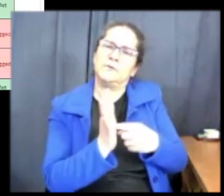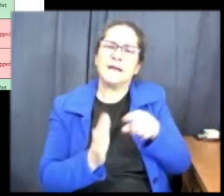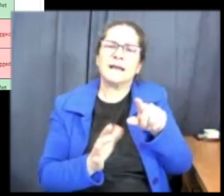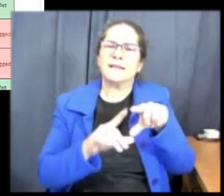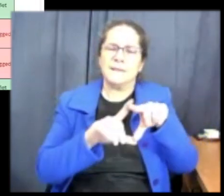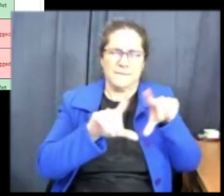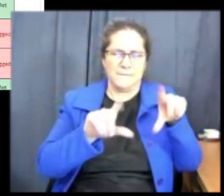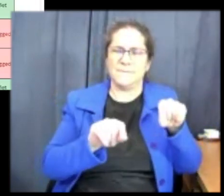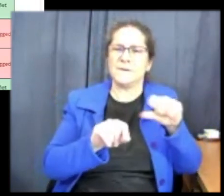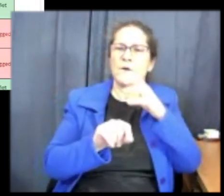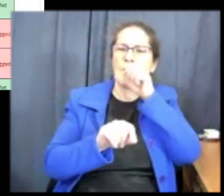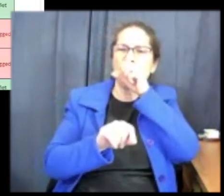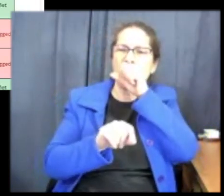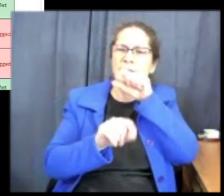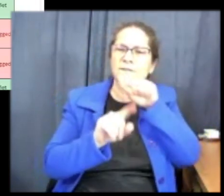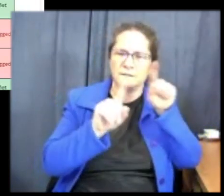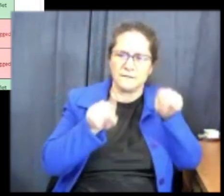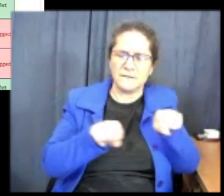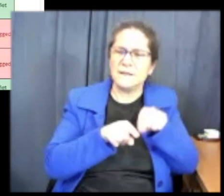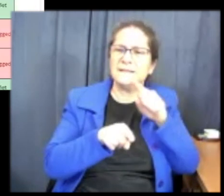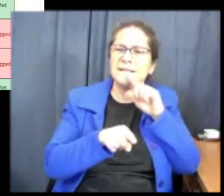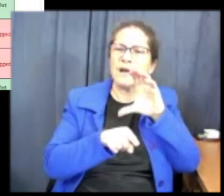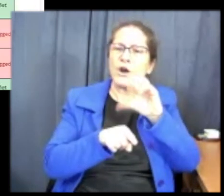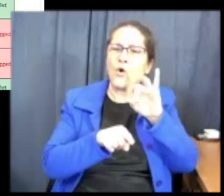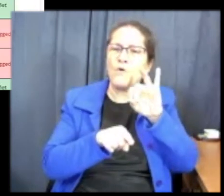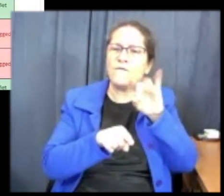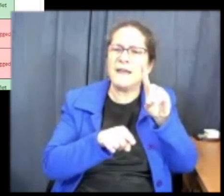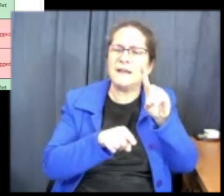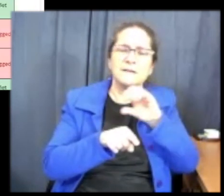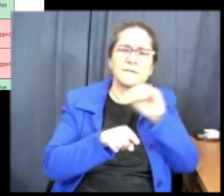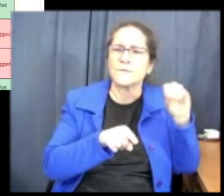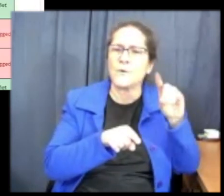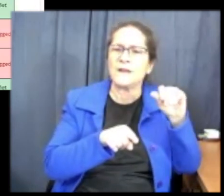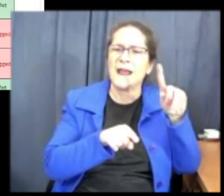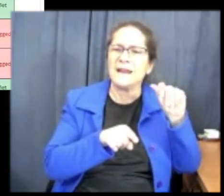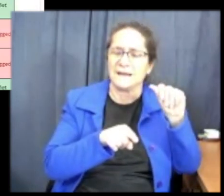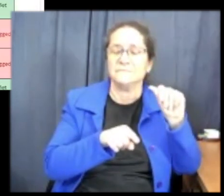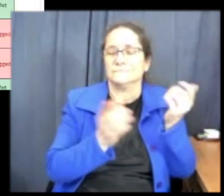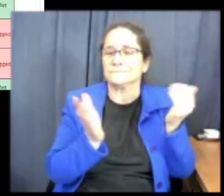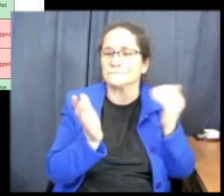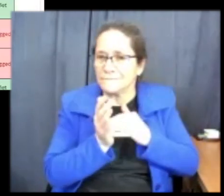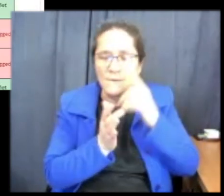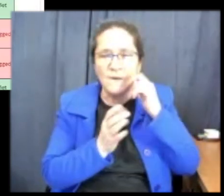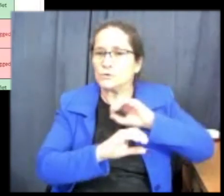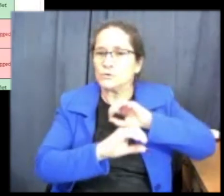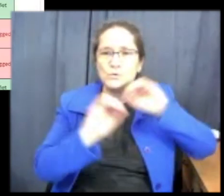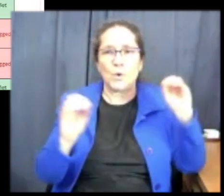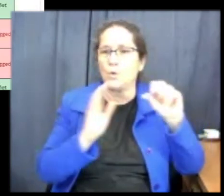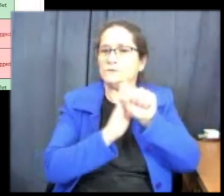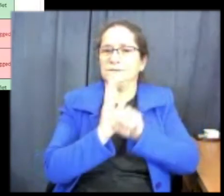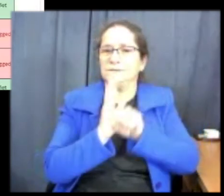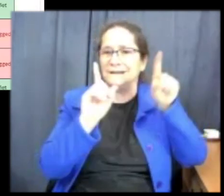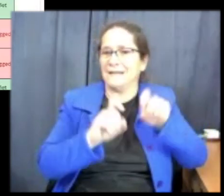it says COVID no data, and that's because there was not state testing last year because of the pandemic so you will not